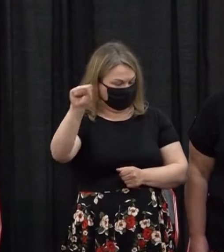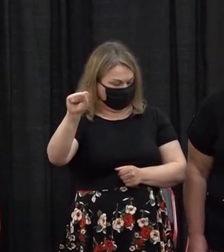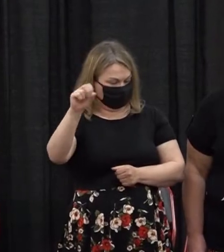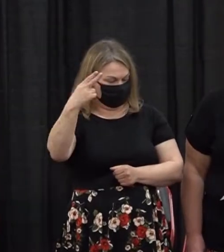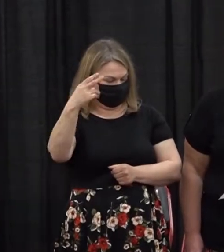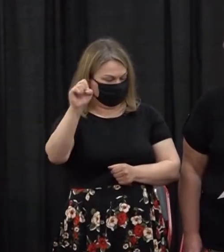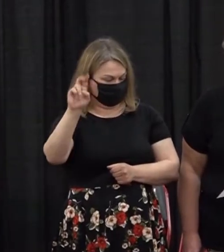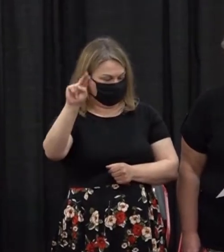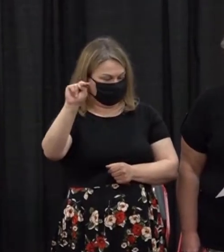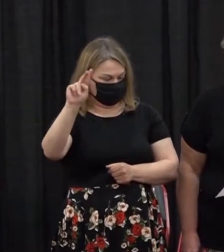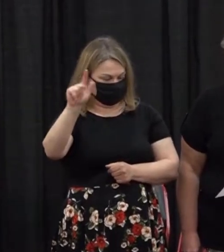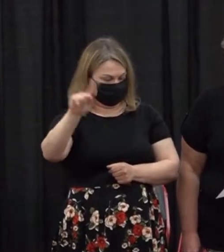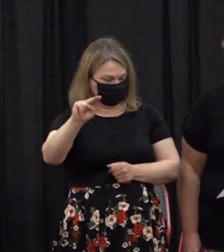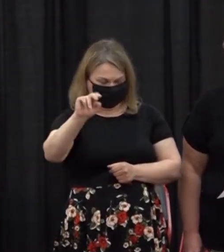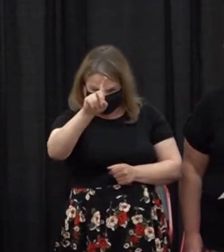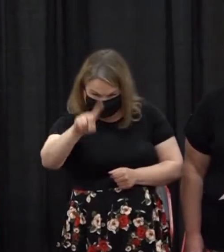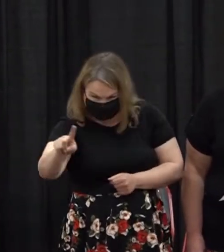Andy Morales-Hernandez.